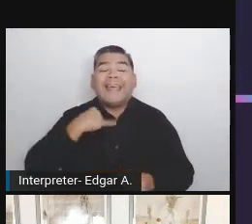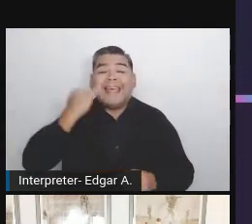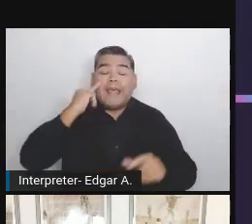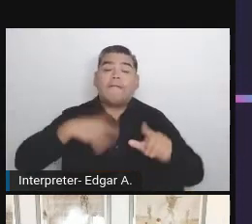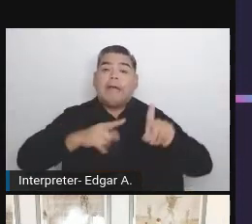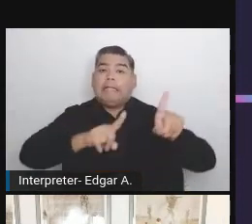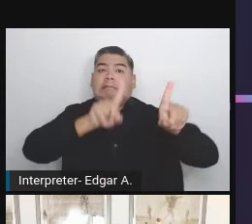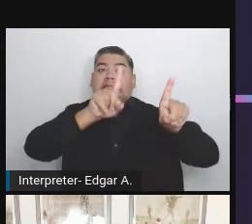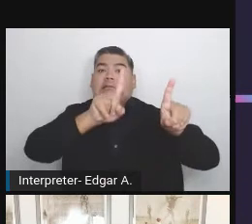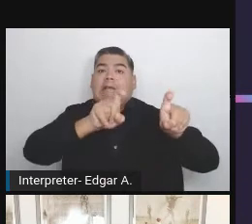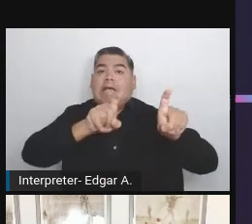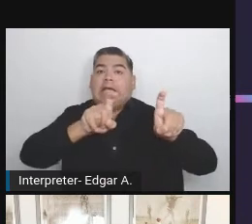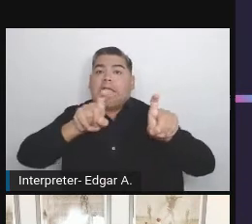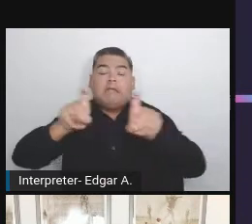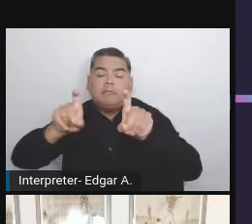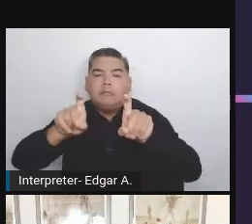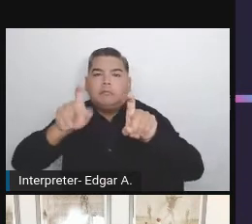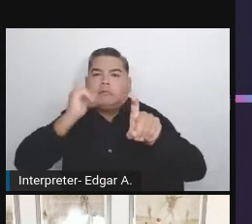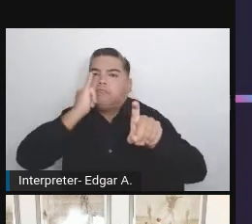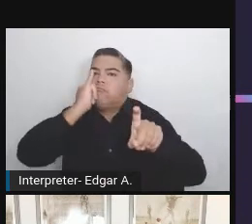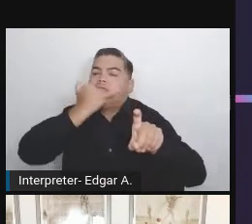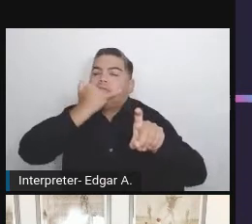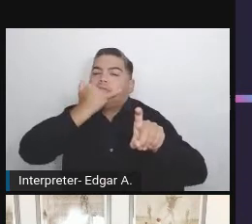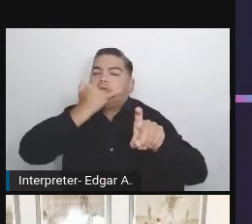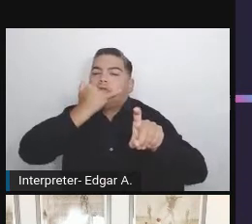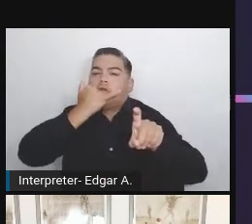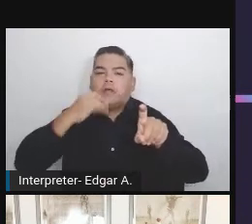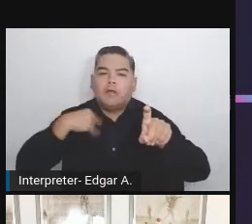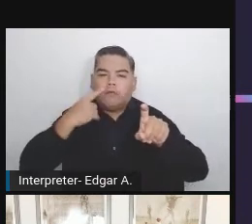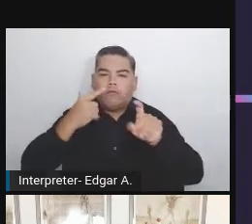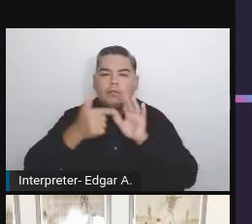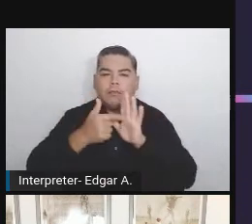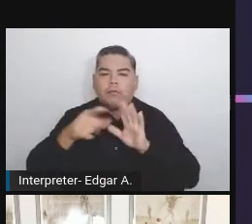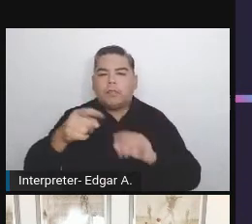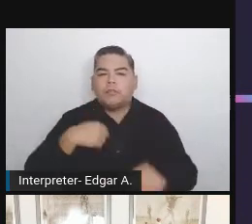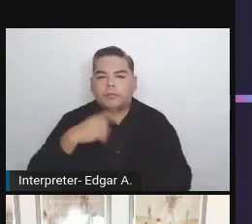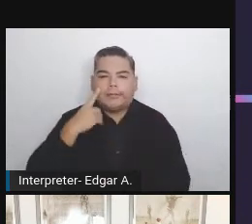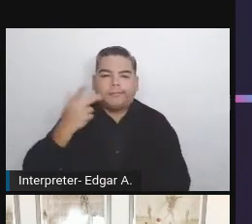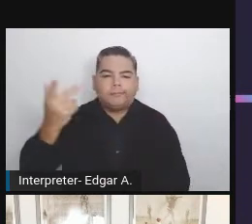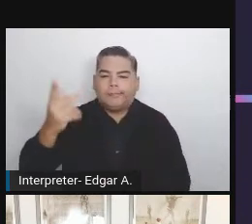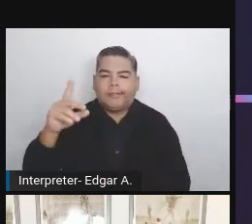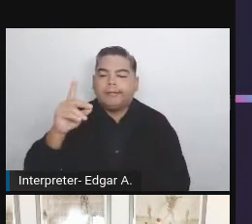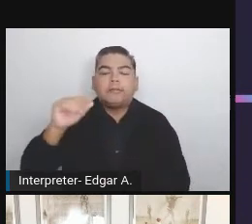I was testing dequeuniversity.com and we can see